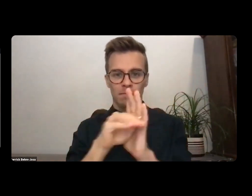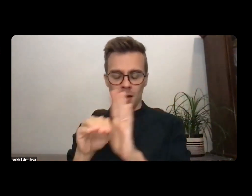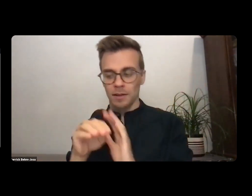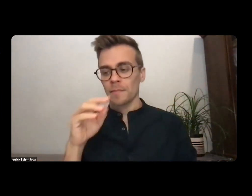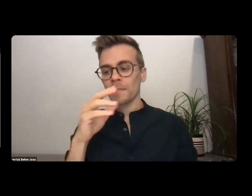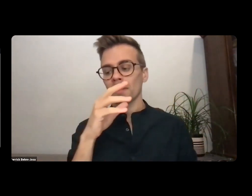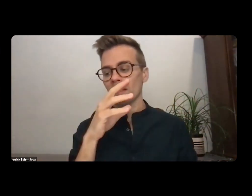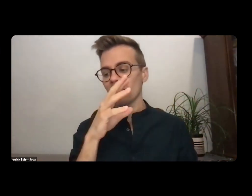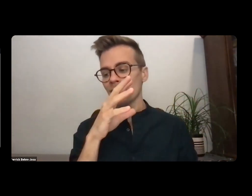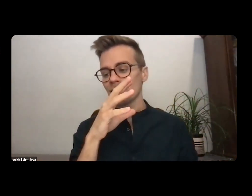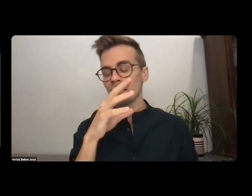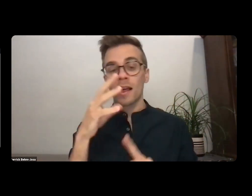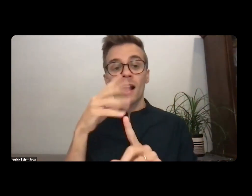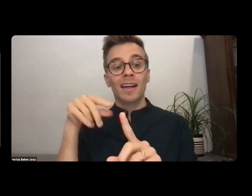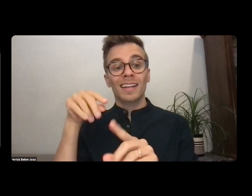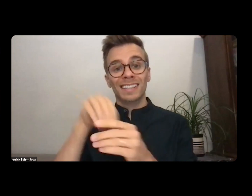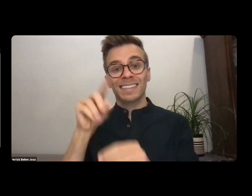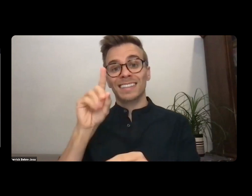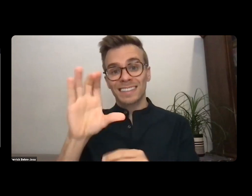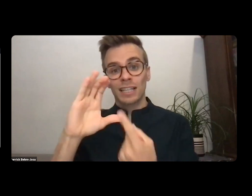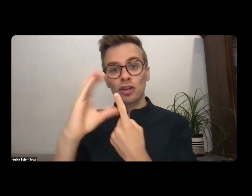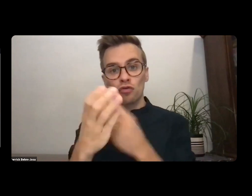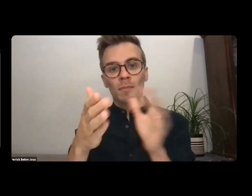And so those models were a little bit different.